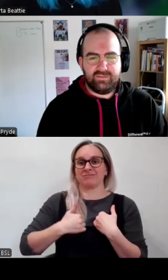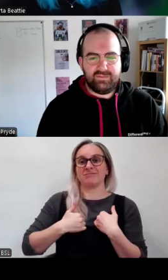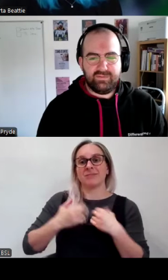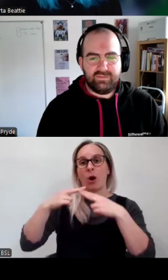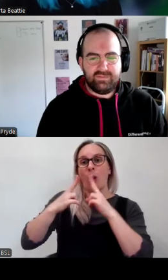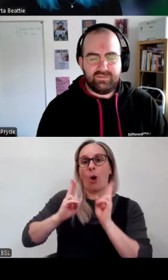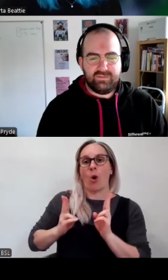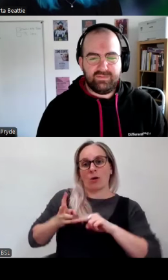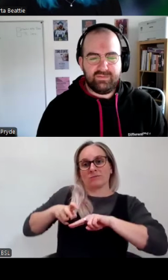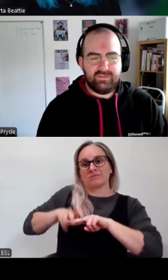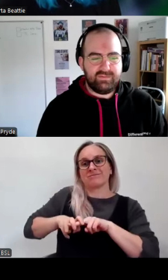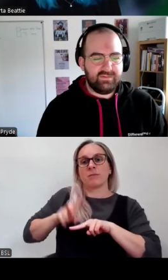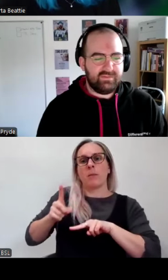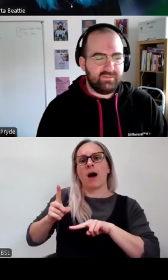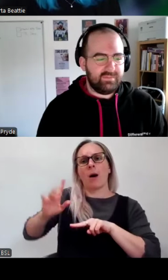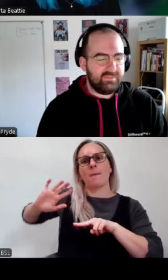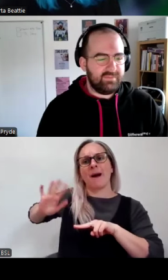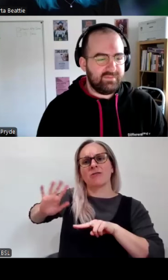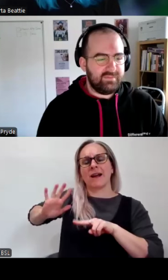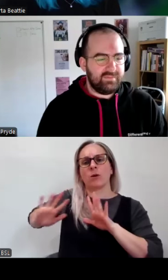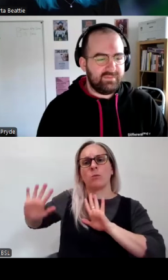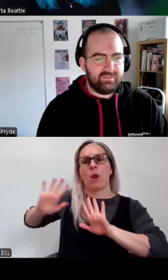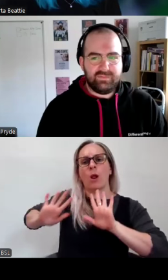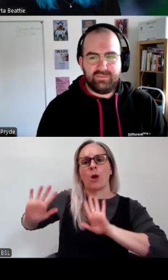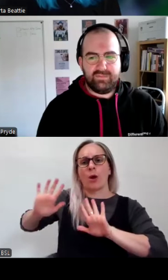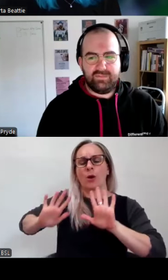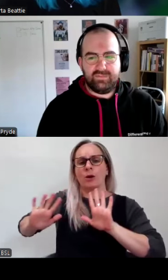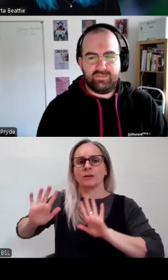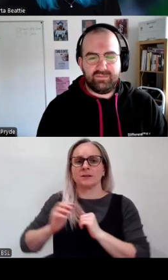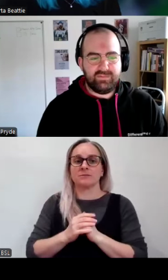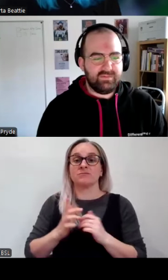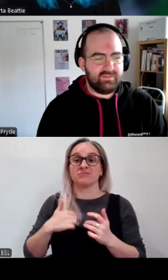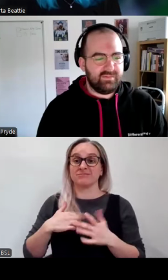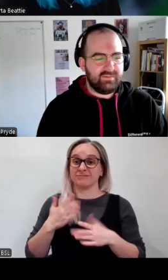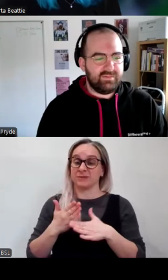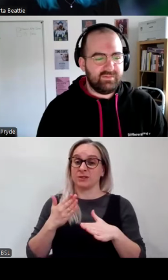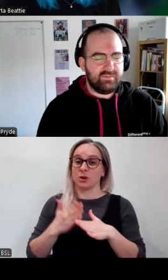Today's webinar is The Missing Lens: Enhancing User Experience for Hidden Impairments.